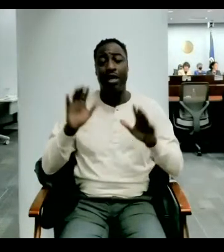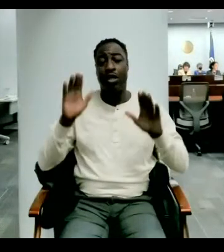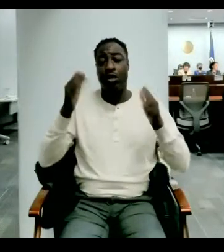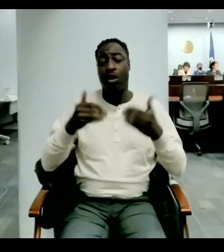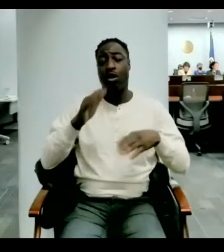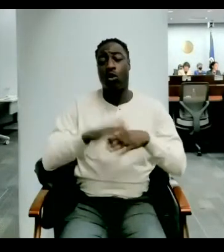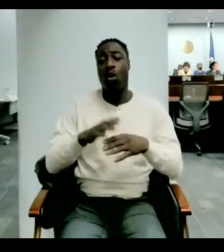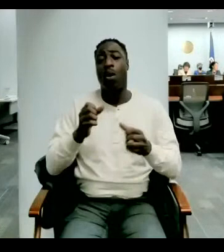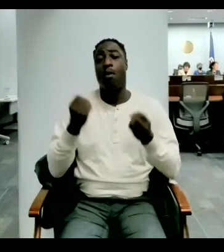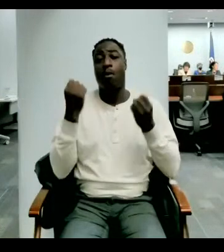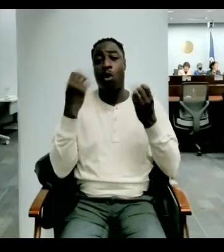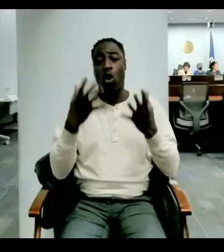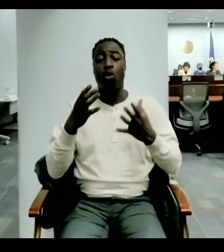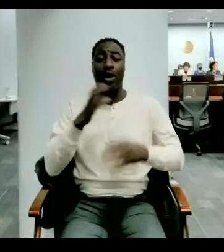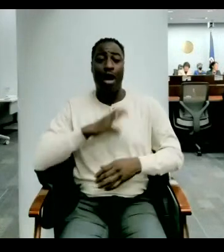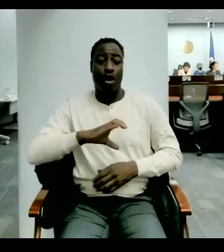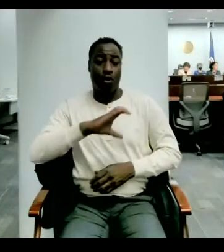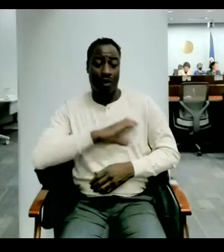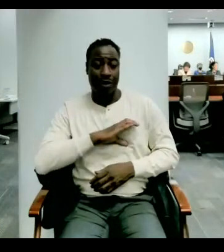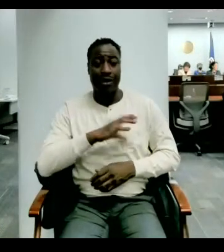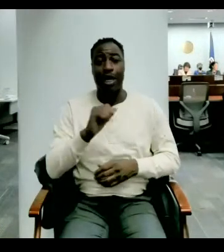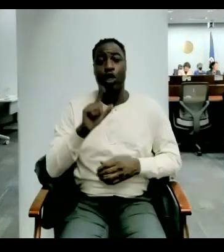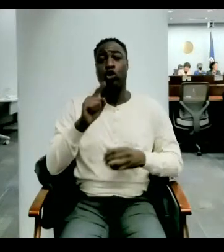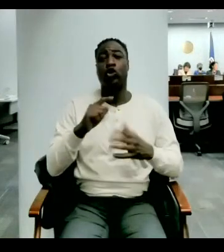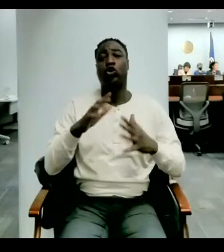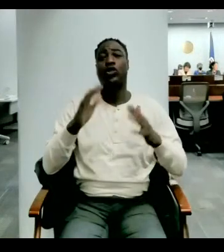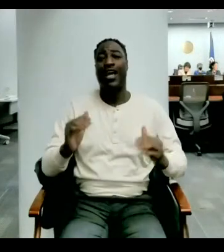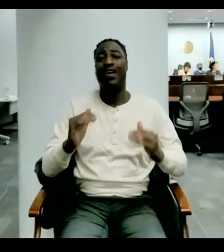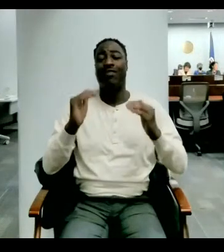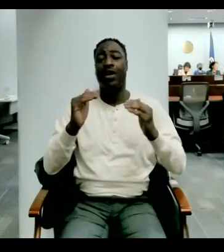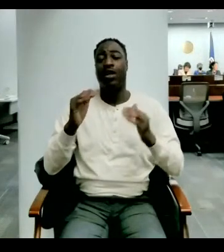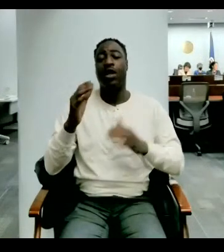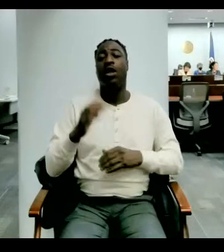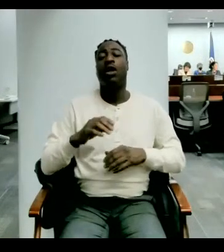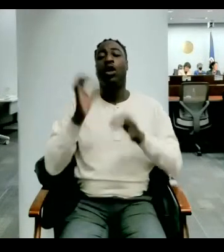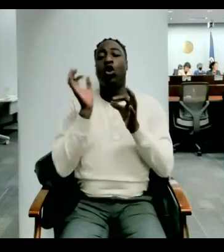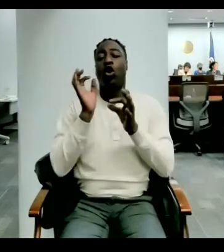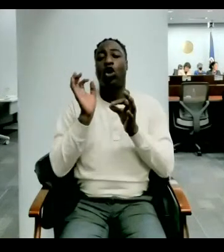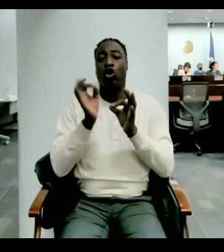characteristics and it should advance culturally competent interpretations of the severe